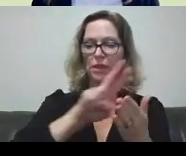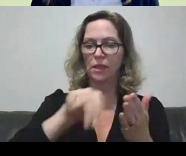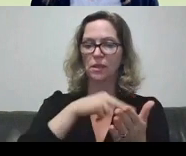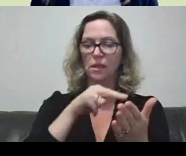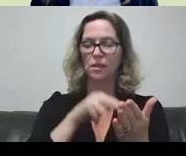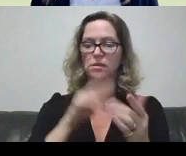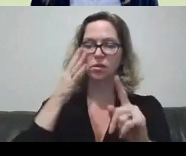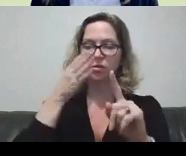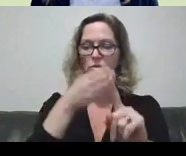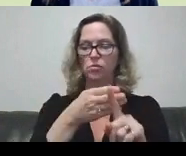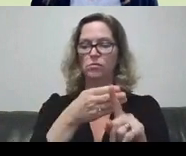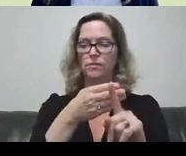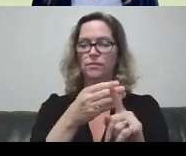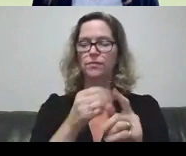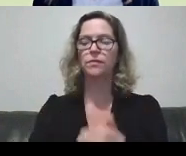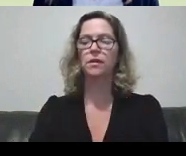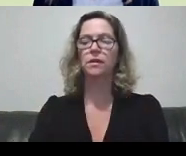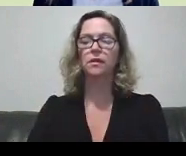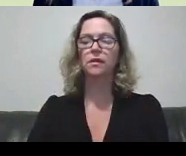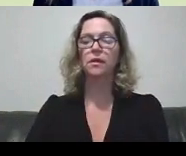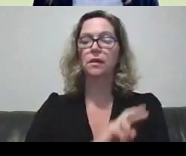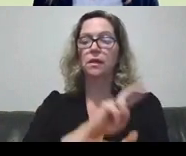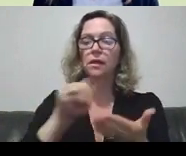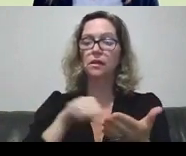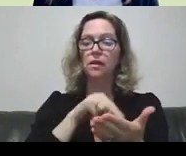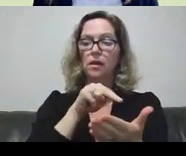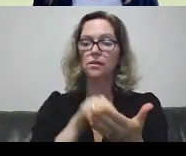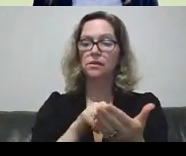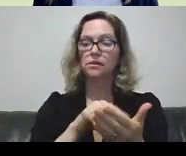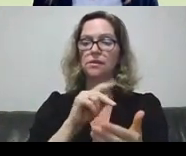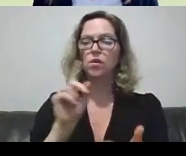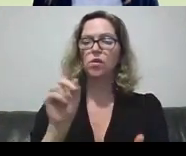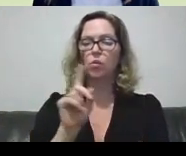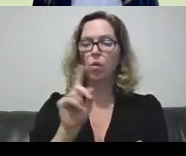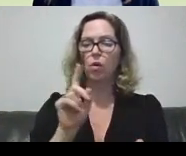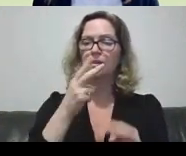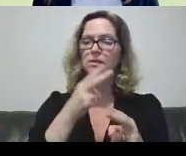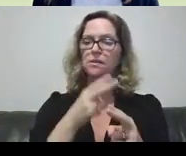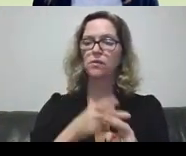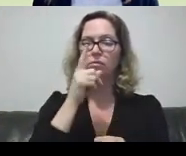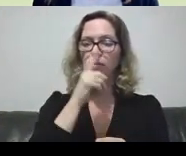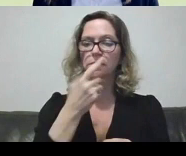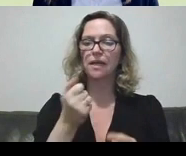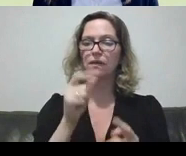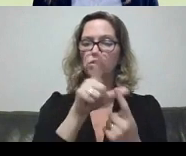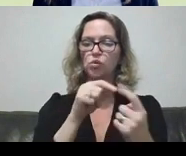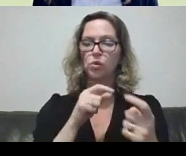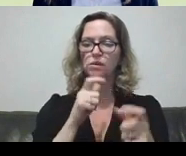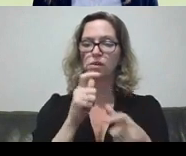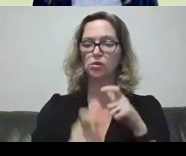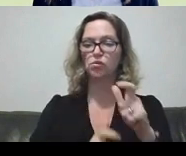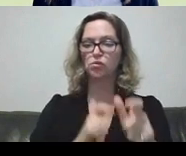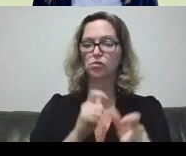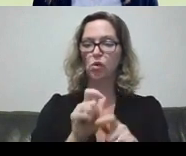is about people with disabilities having choice and control over their lives so that's why we're encouraging participants and their families to